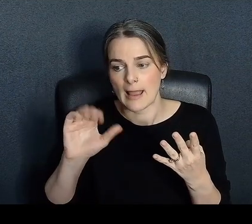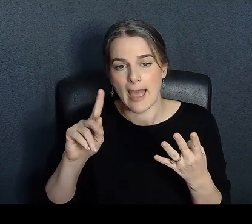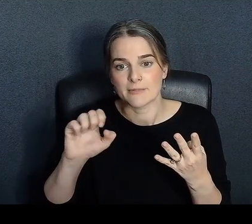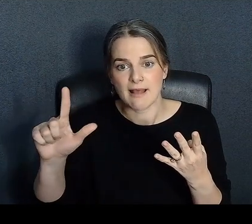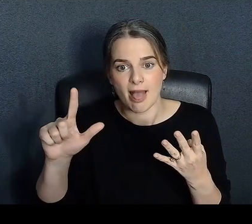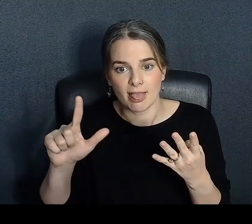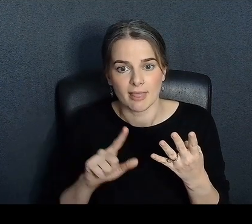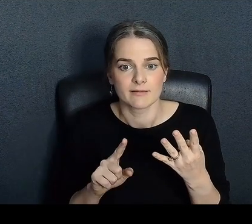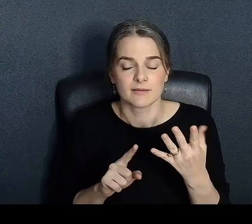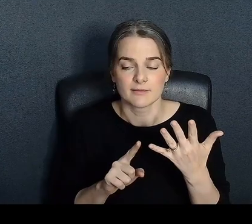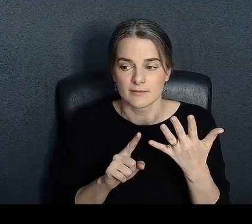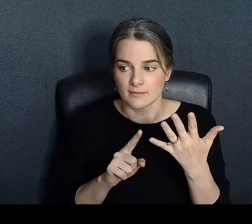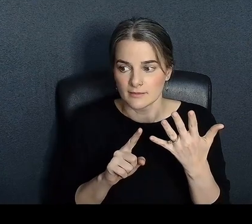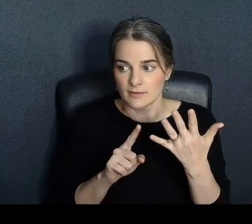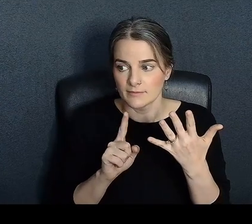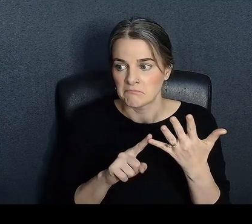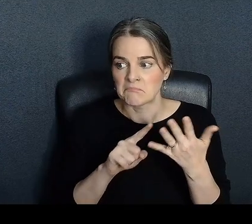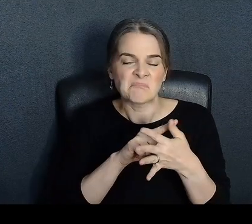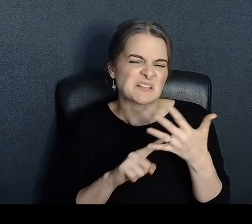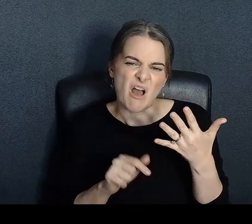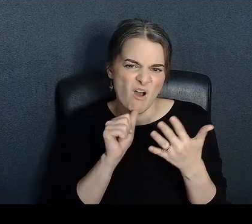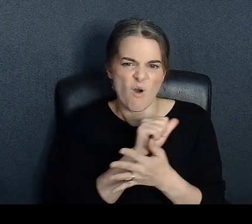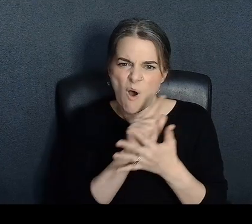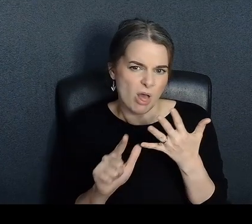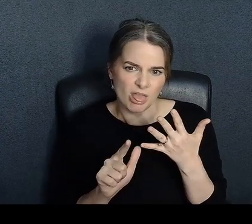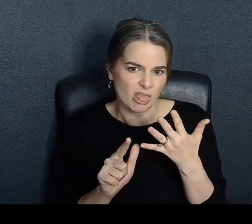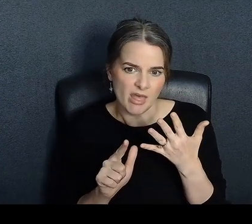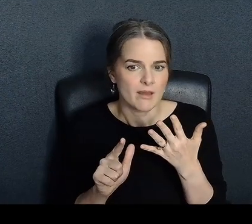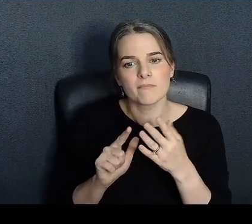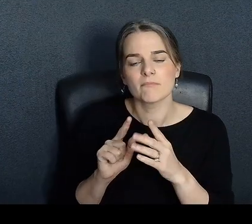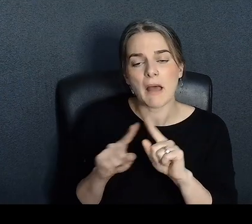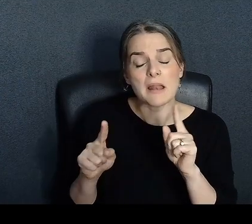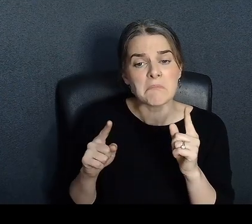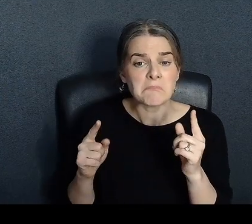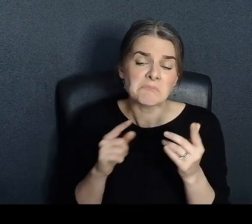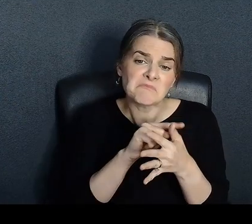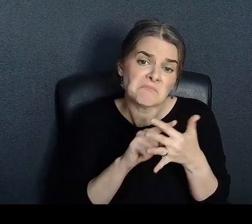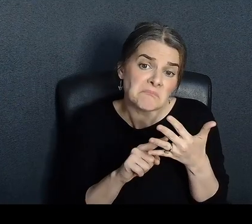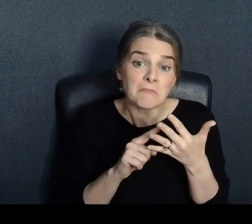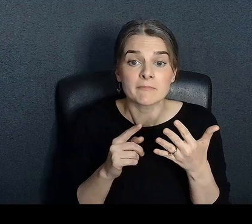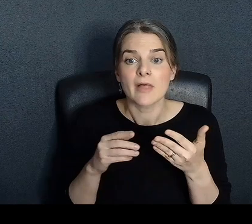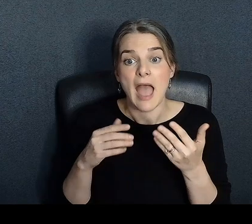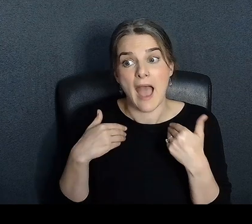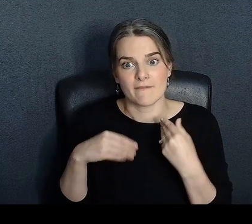And we have the video call apps, VRS. So Convo.